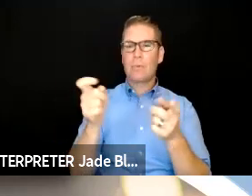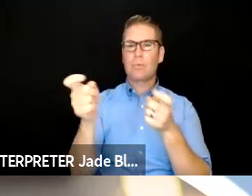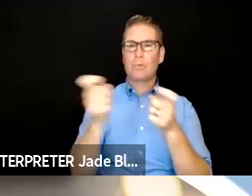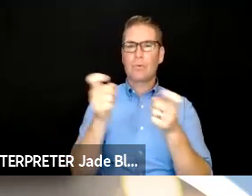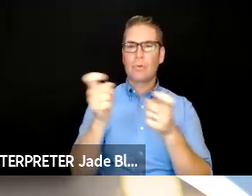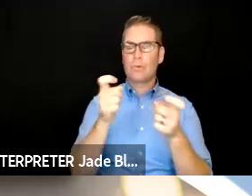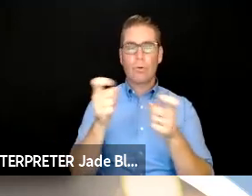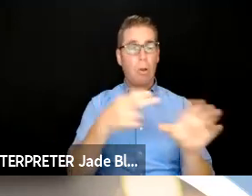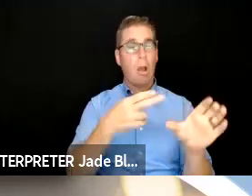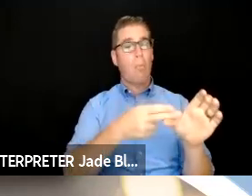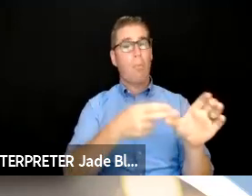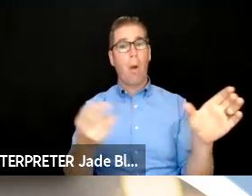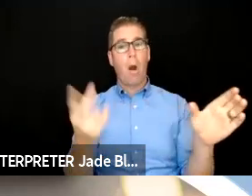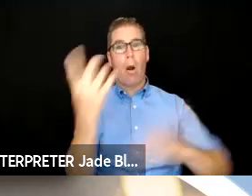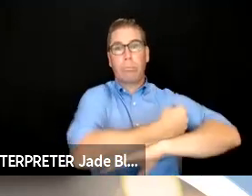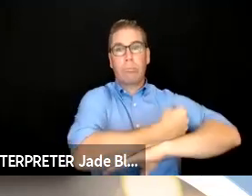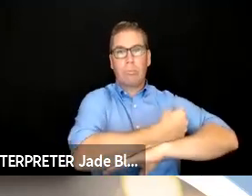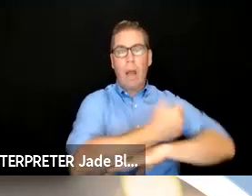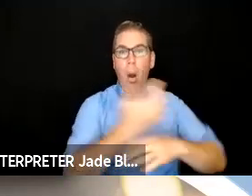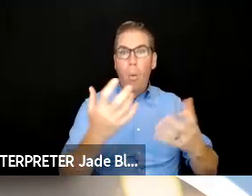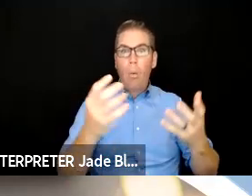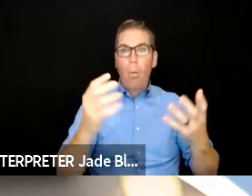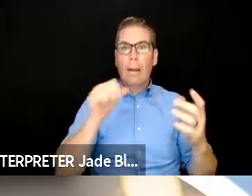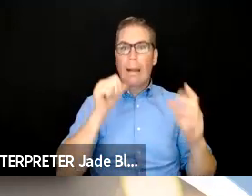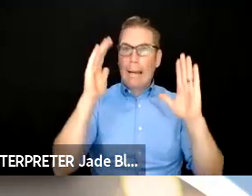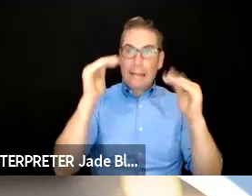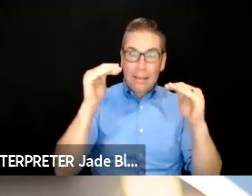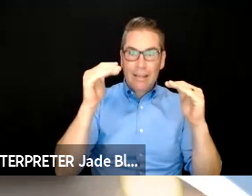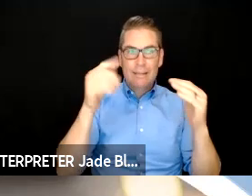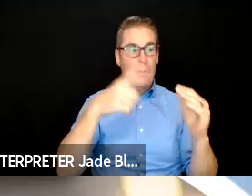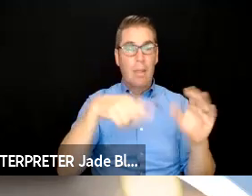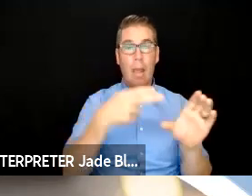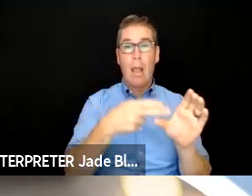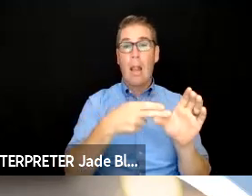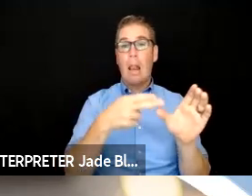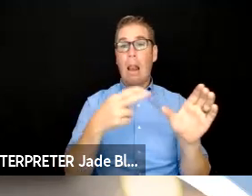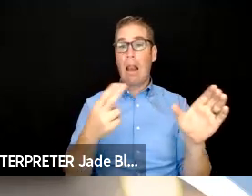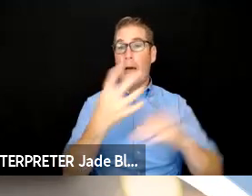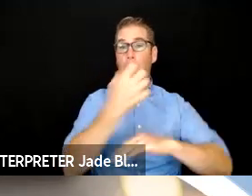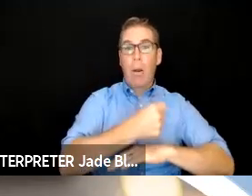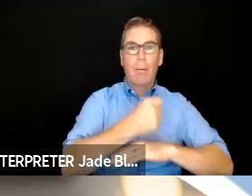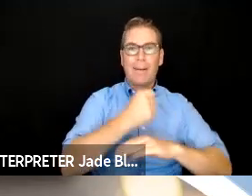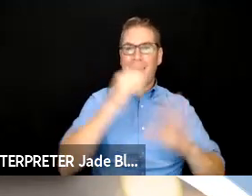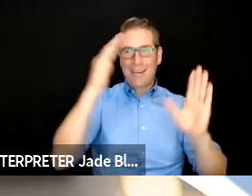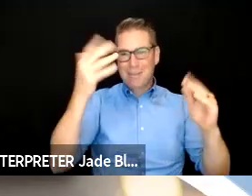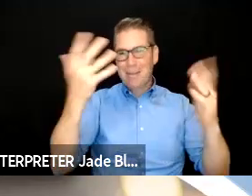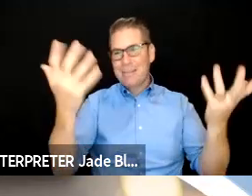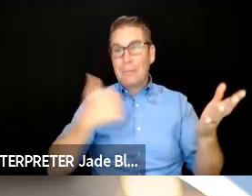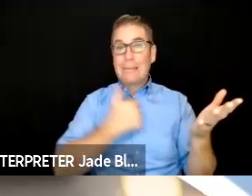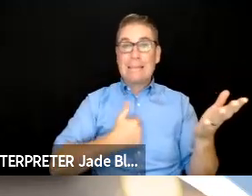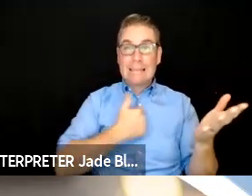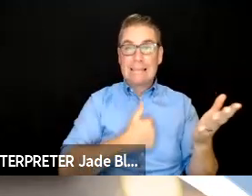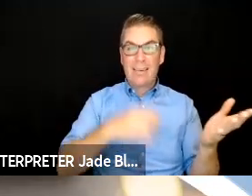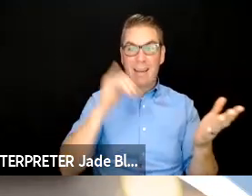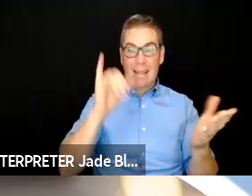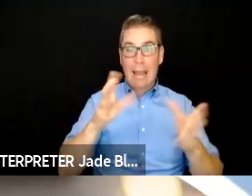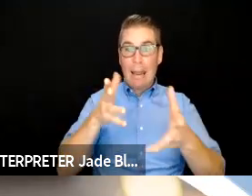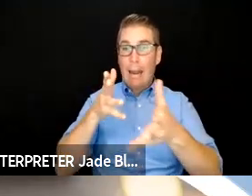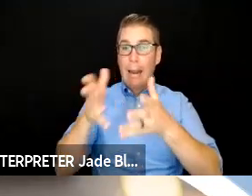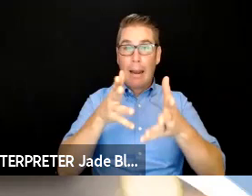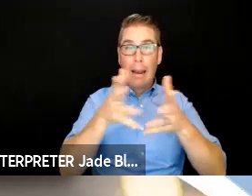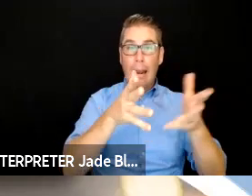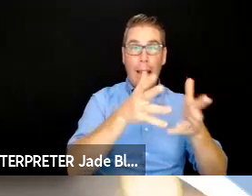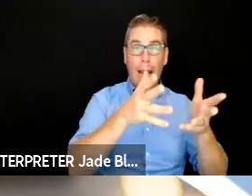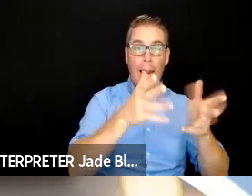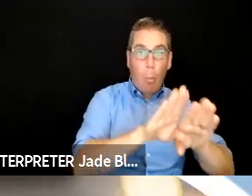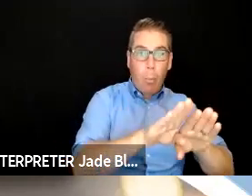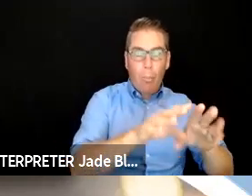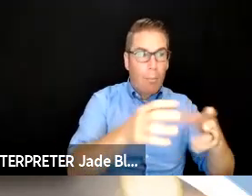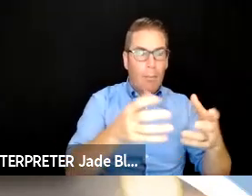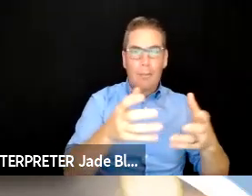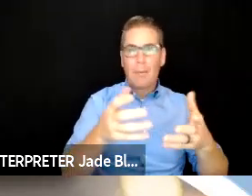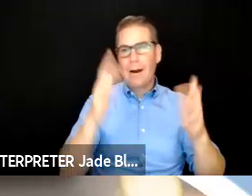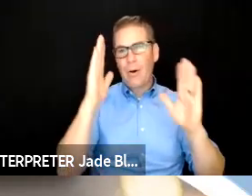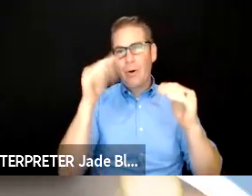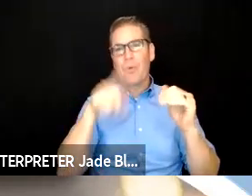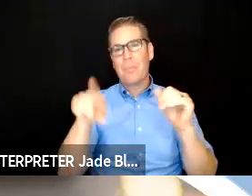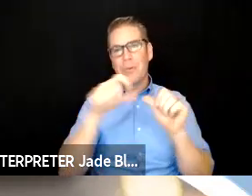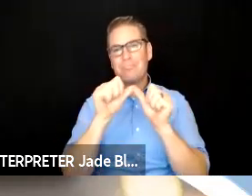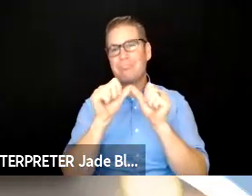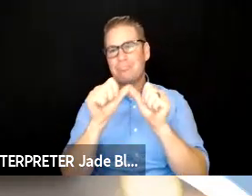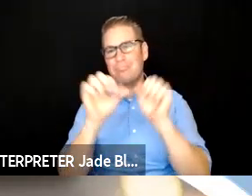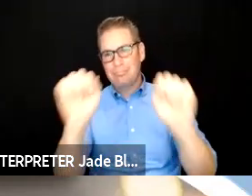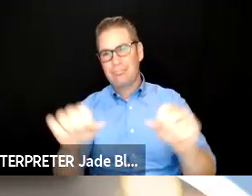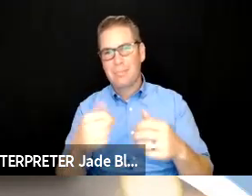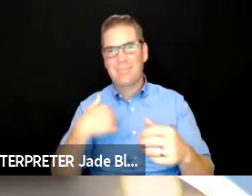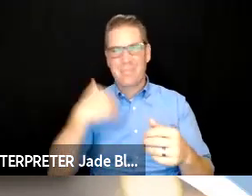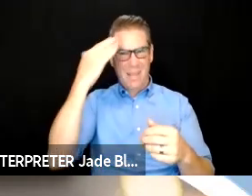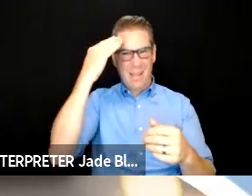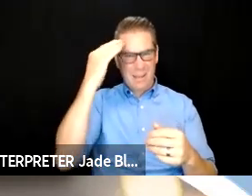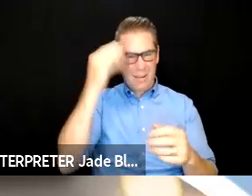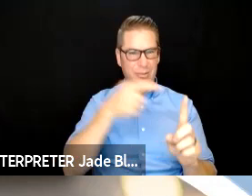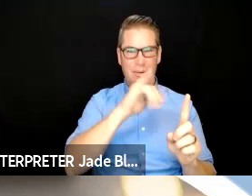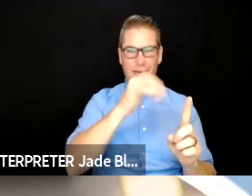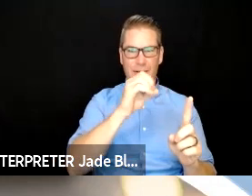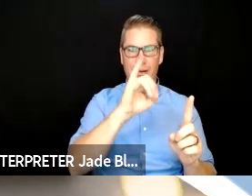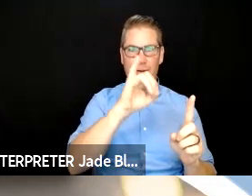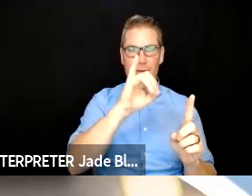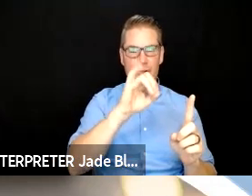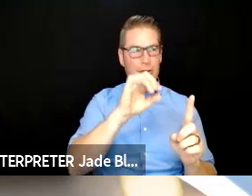Susi Nitzel: They were able to end the meeting. And they did. My apologies for that. I hope that you can continue the conversation off with your colleagues at a later date. I know God and the D team are doing a lot of trainings next week.